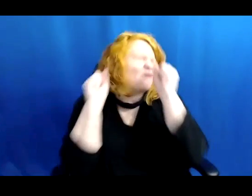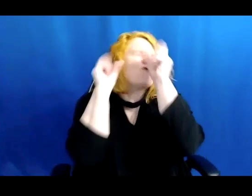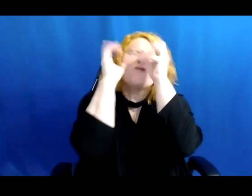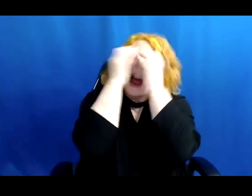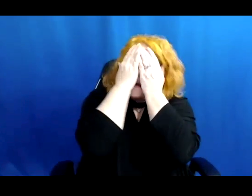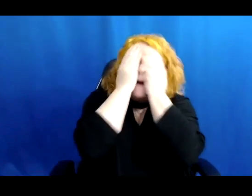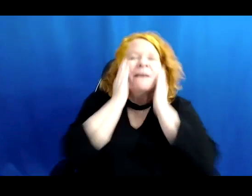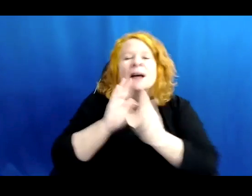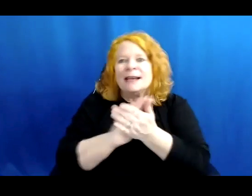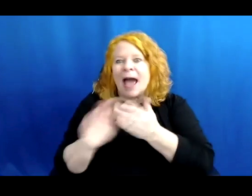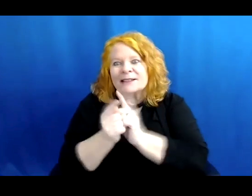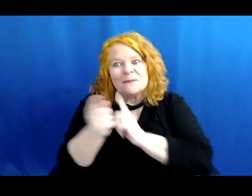to meet you. I am Gwyn.